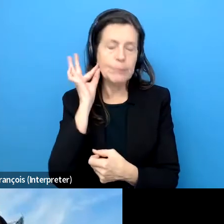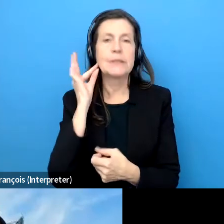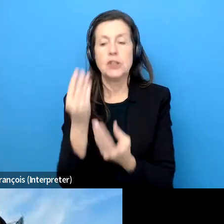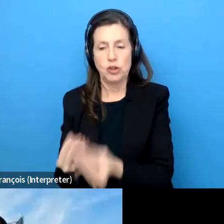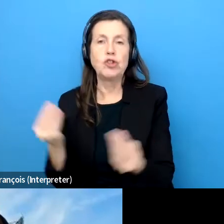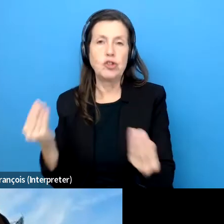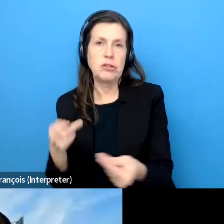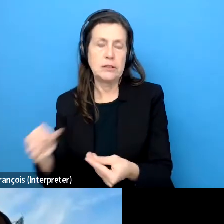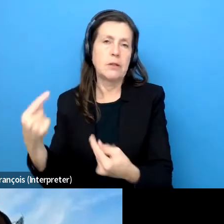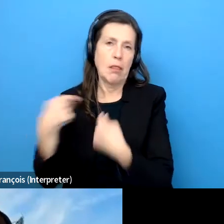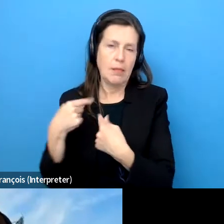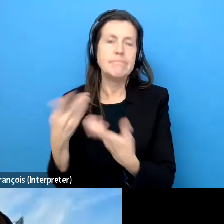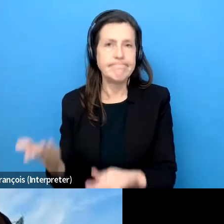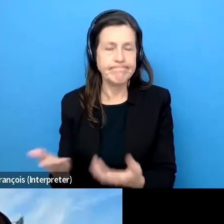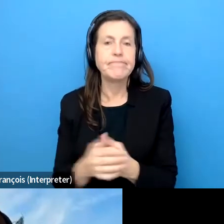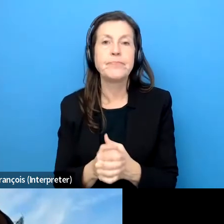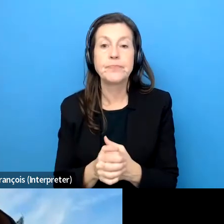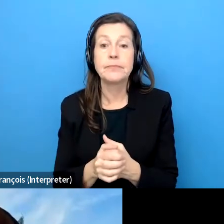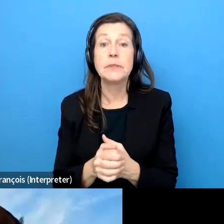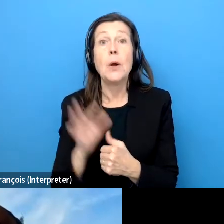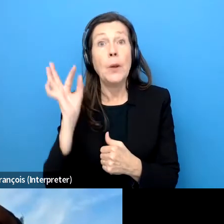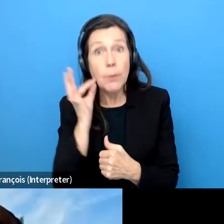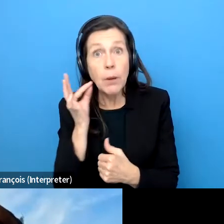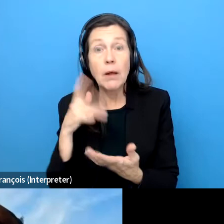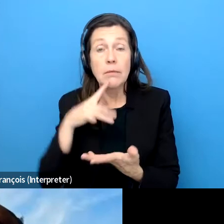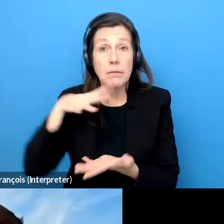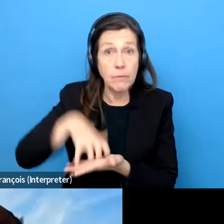Vulnerable victims, including women and children,